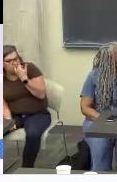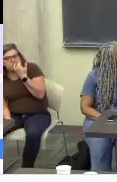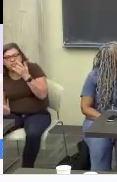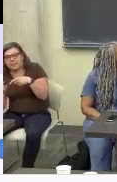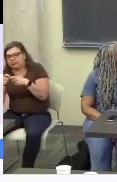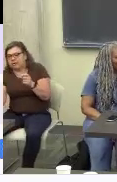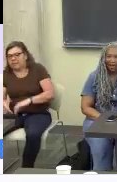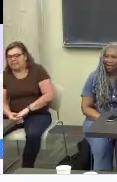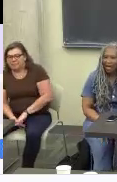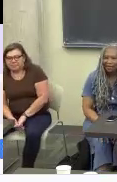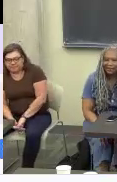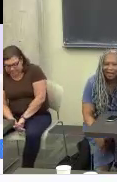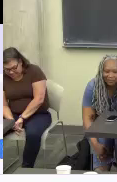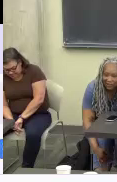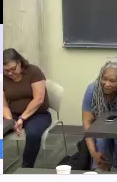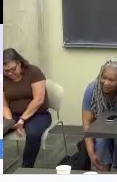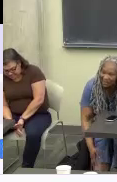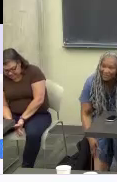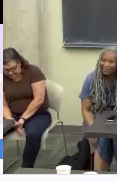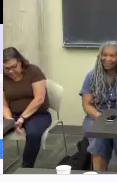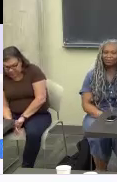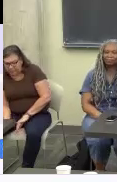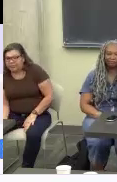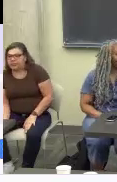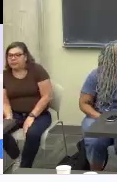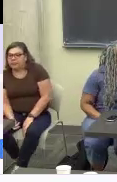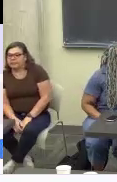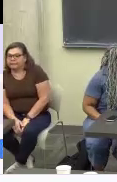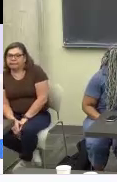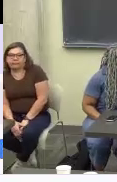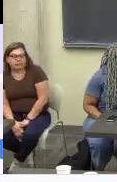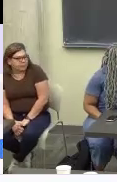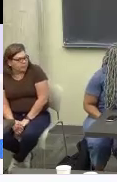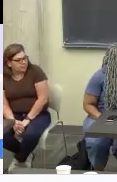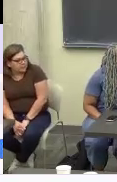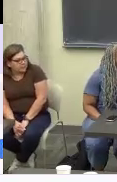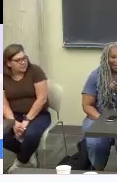up. Okay. Well… This conversation is, do you have a mic? Oh, sorry.